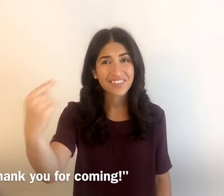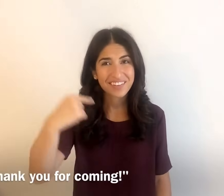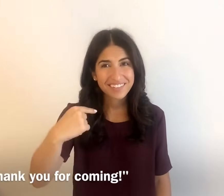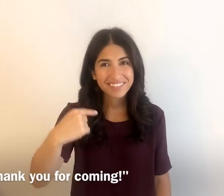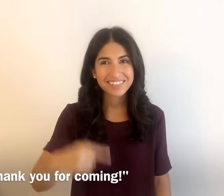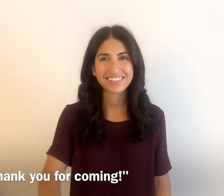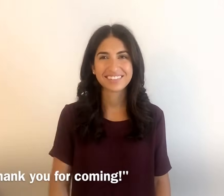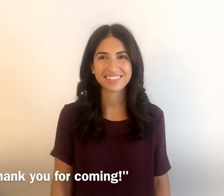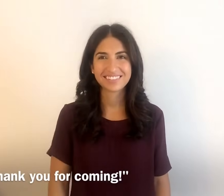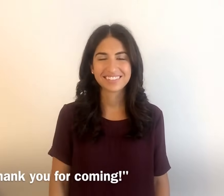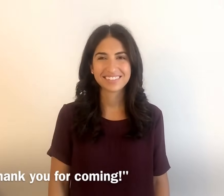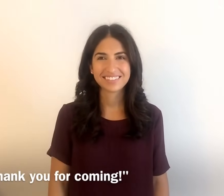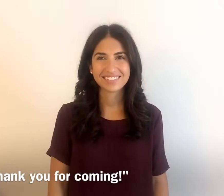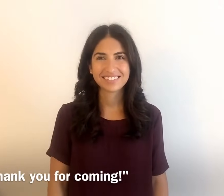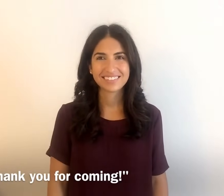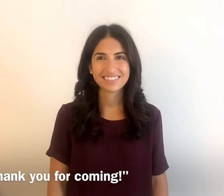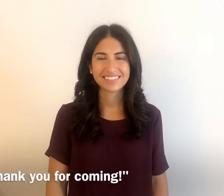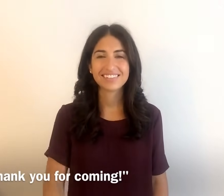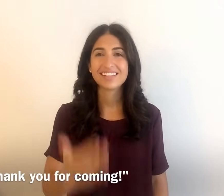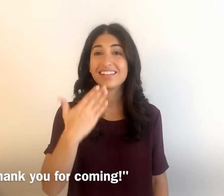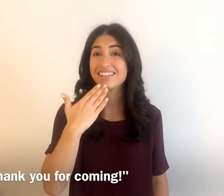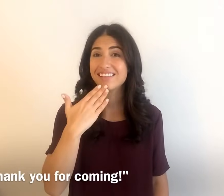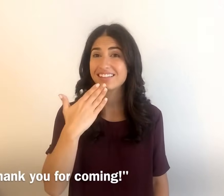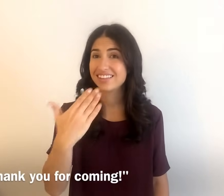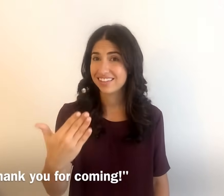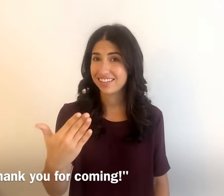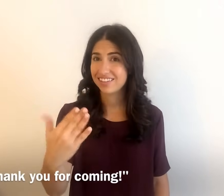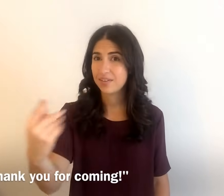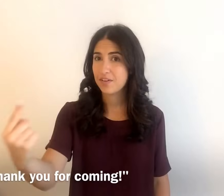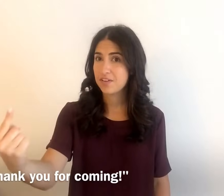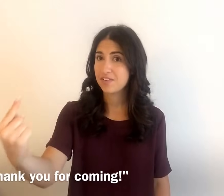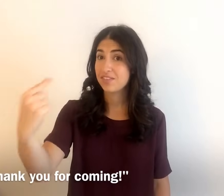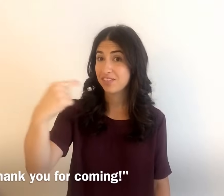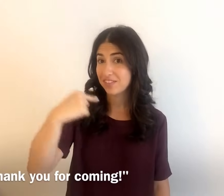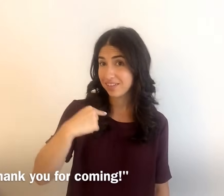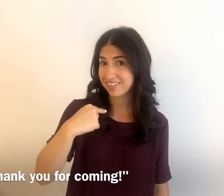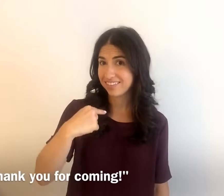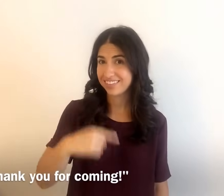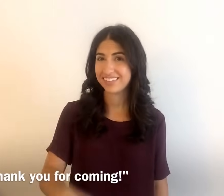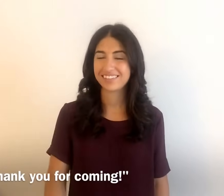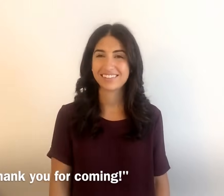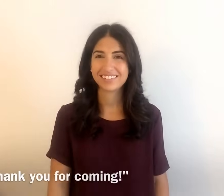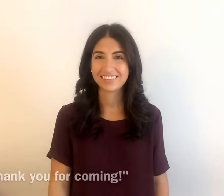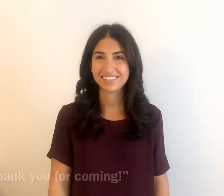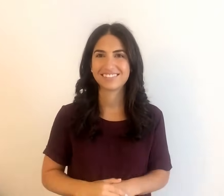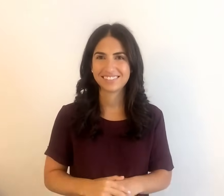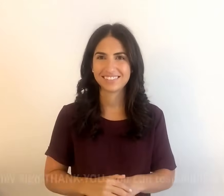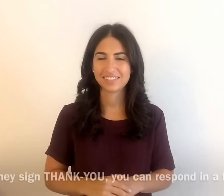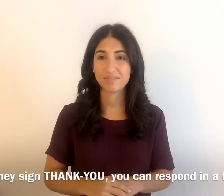thank you for coming